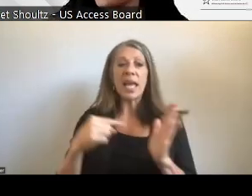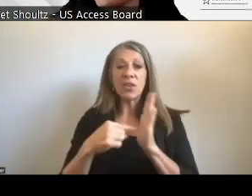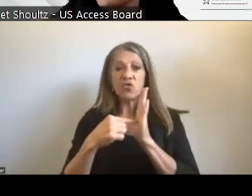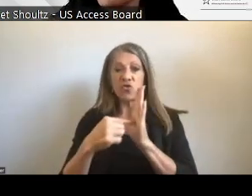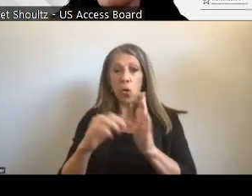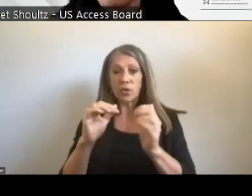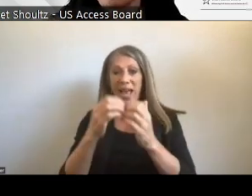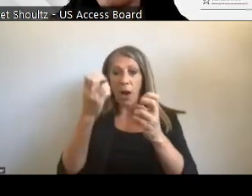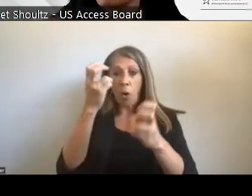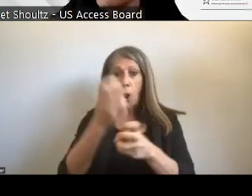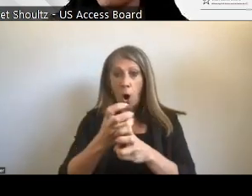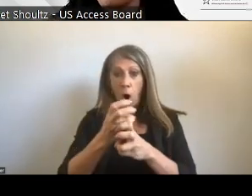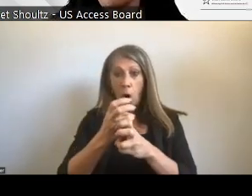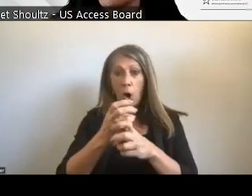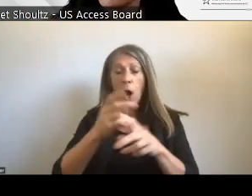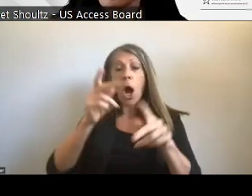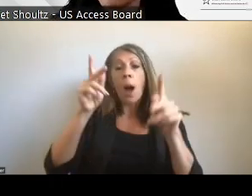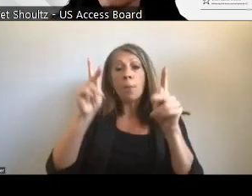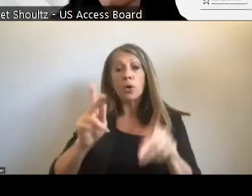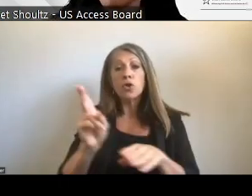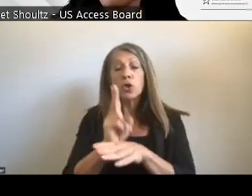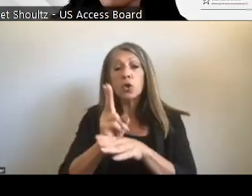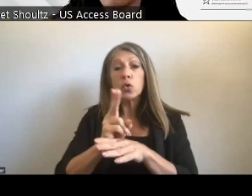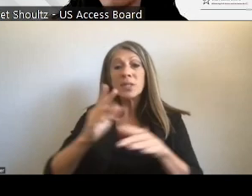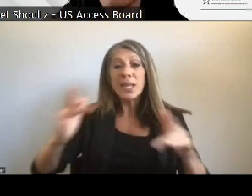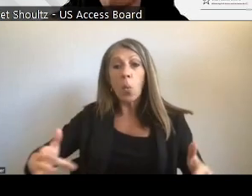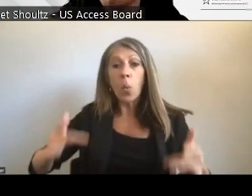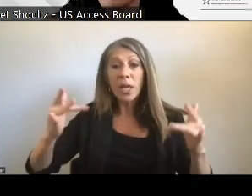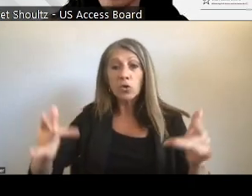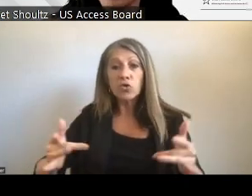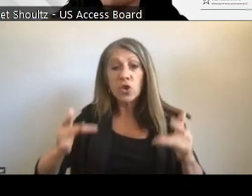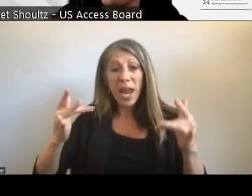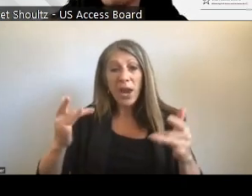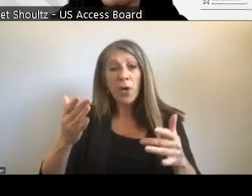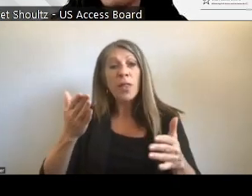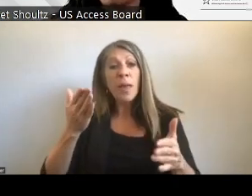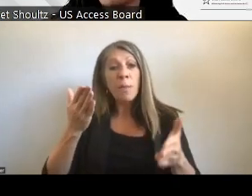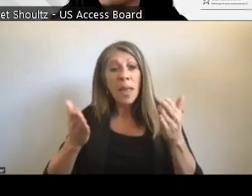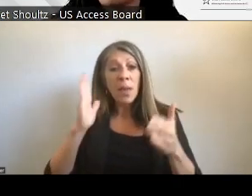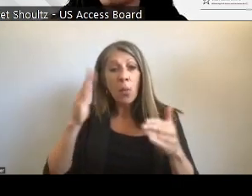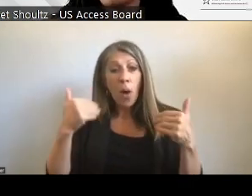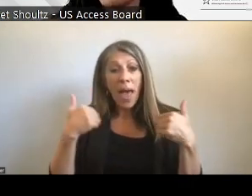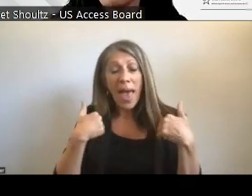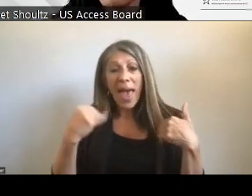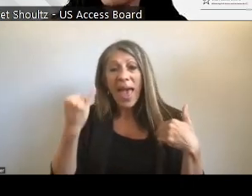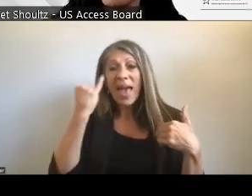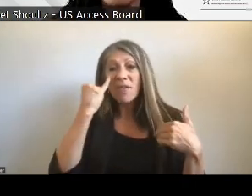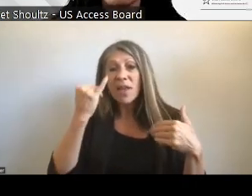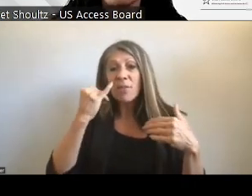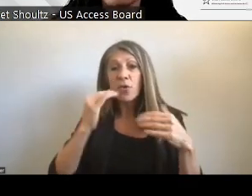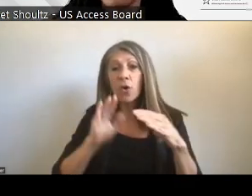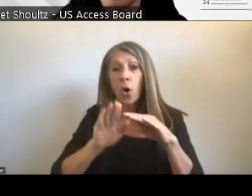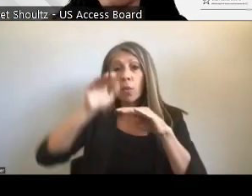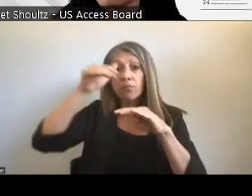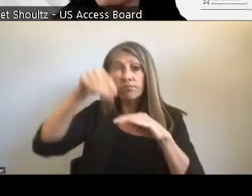a person using a manual wheelchair specifically may have when they're traversing adjacent steep grades.